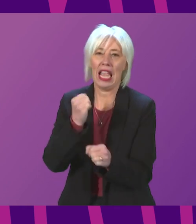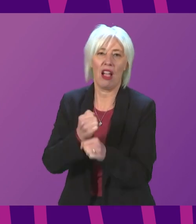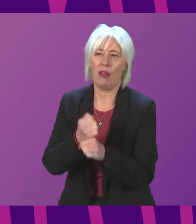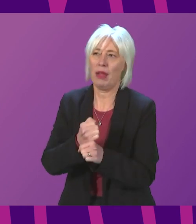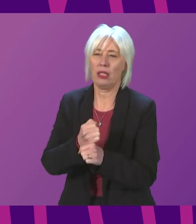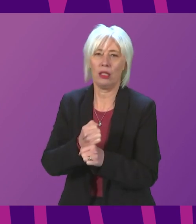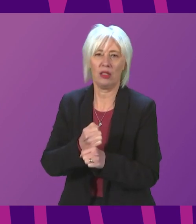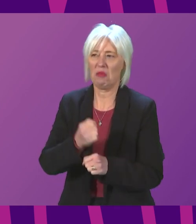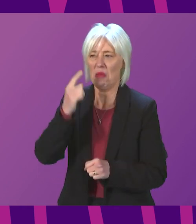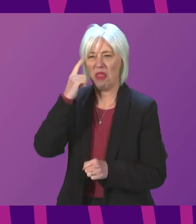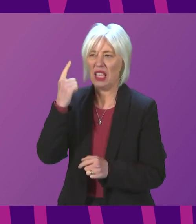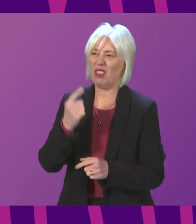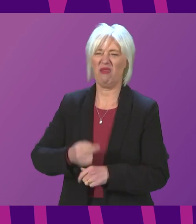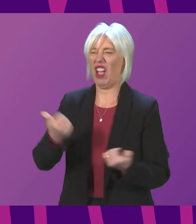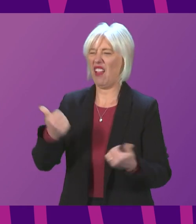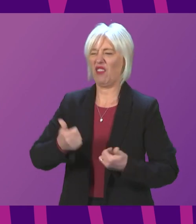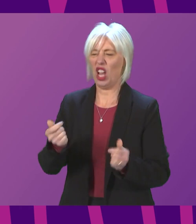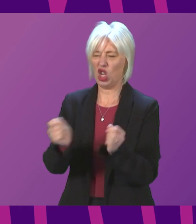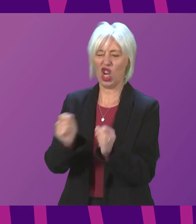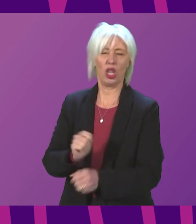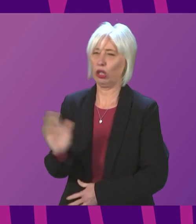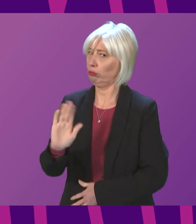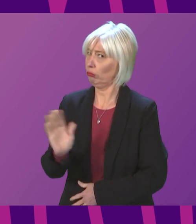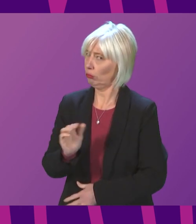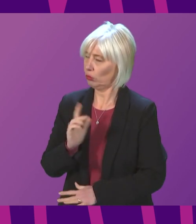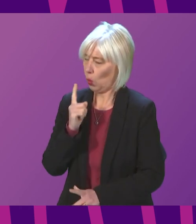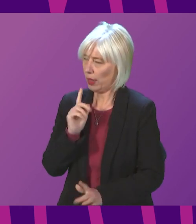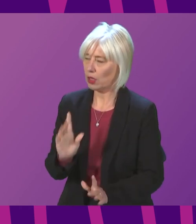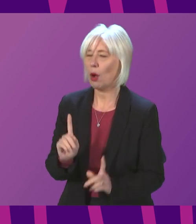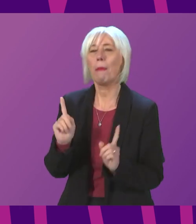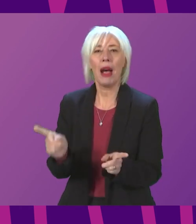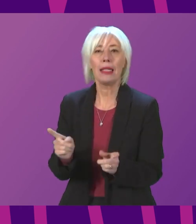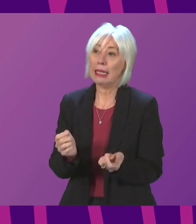such decisions lightly. They certainly should not be. Governments sometimes arrive at different